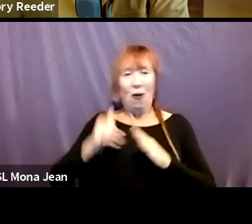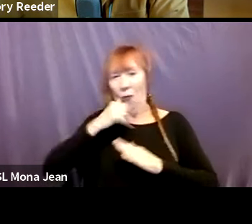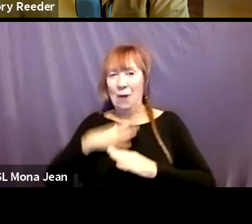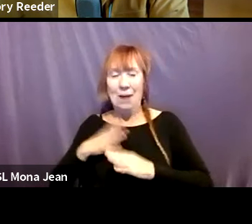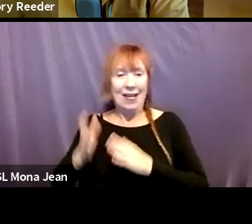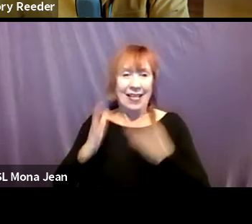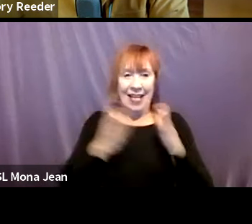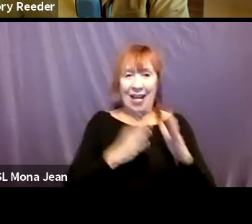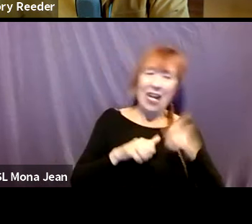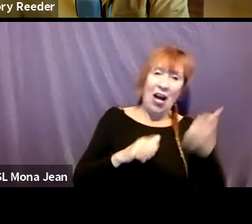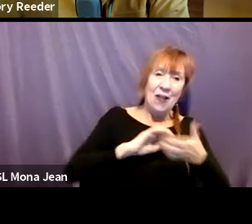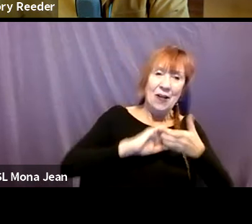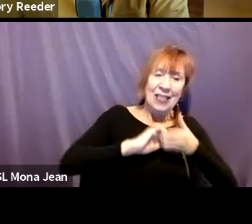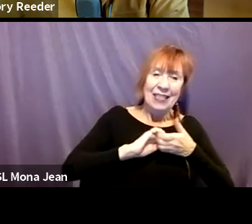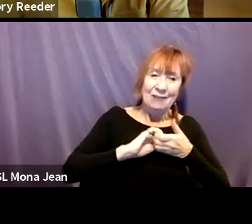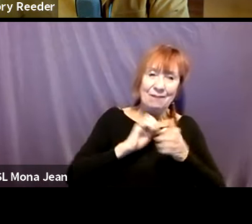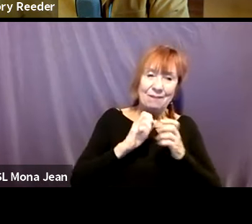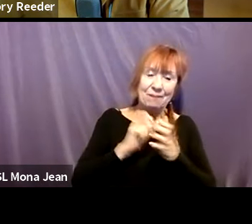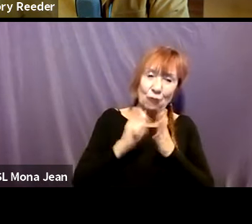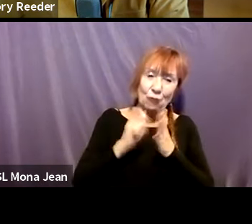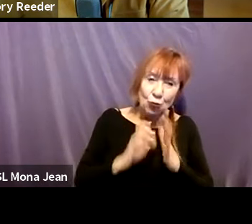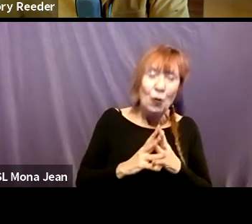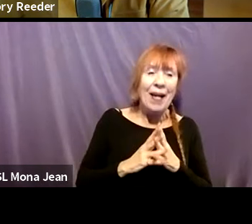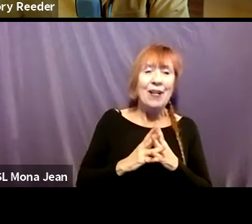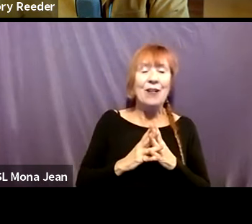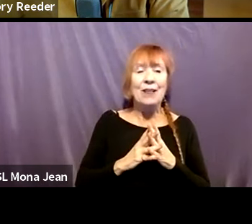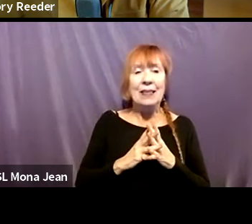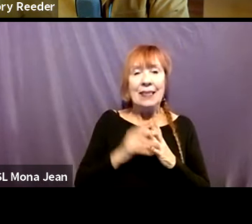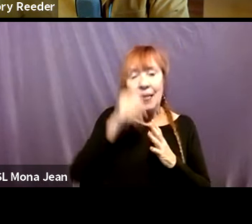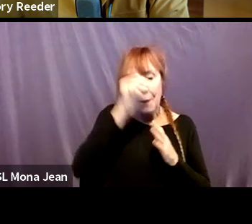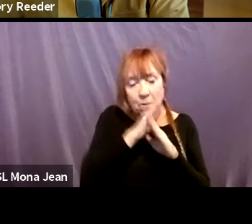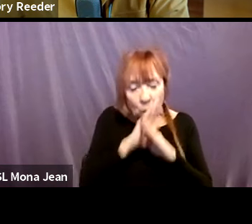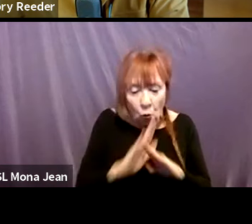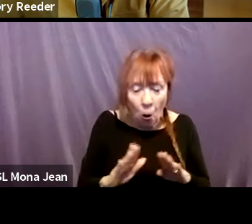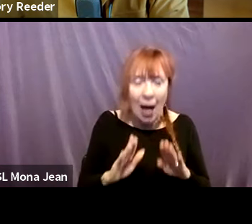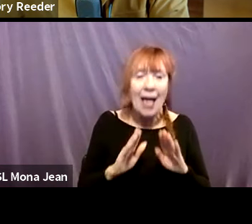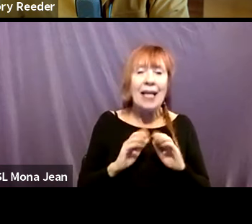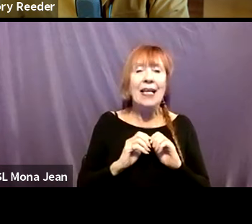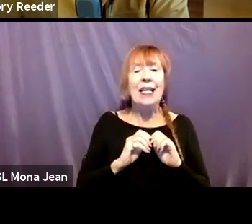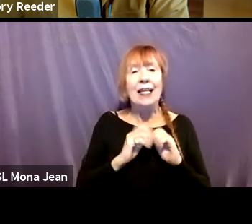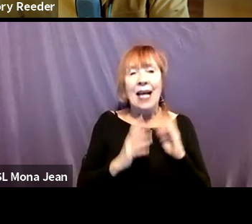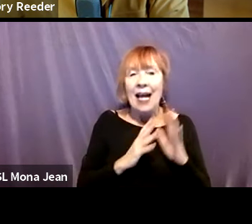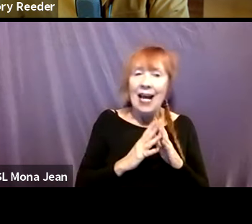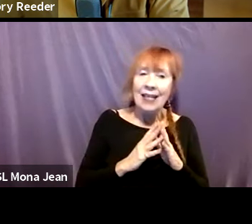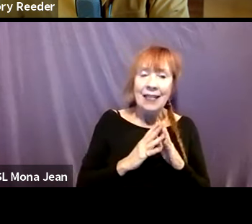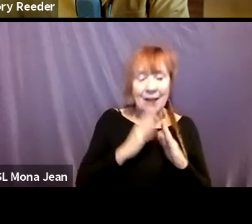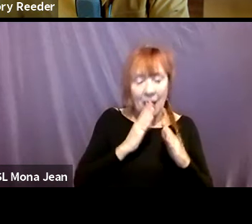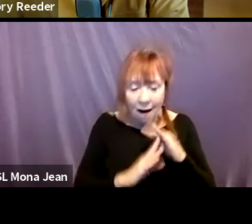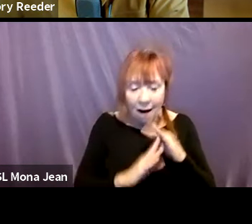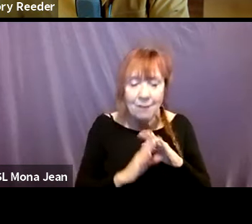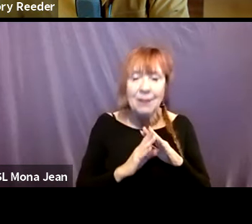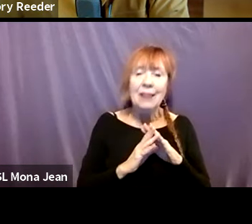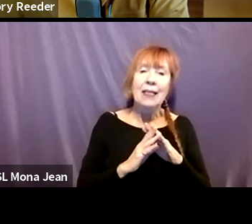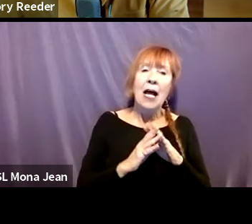and handles kind of the flashiness of it, and then the more introverted person